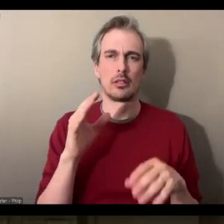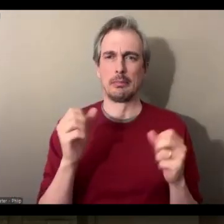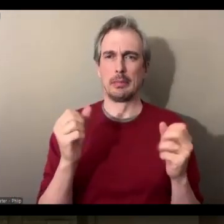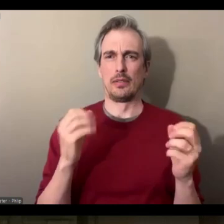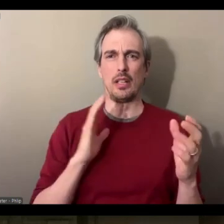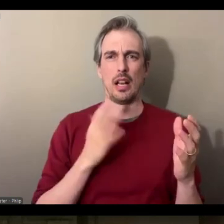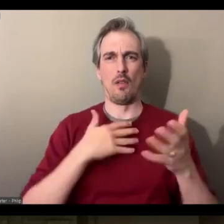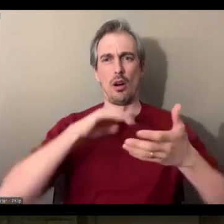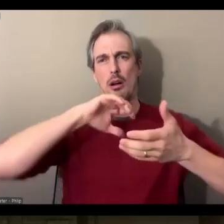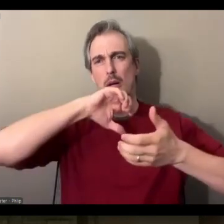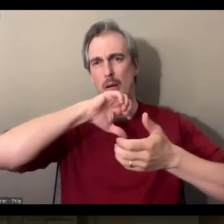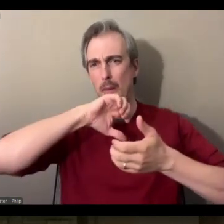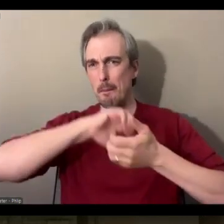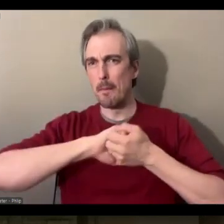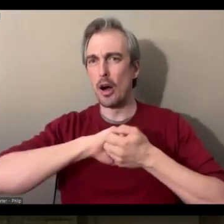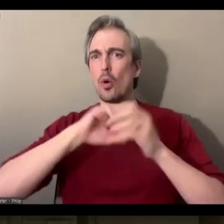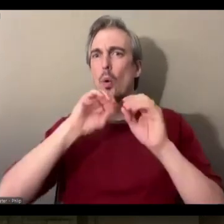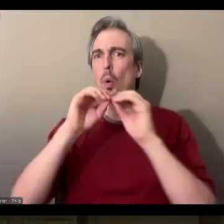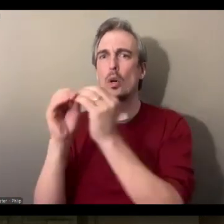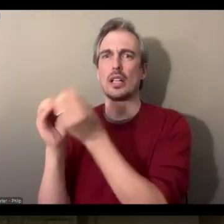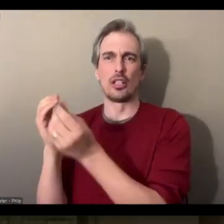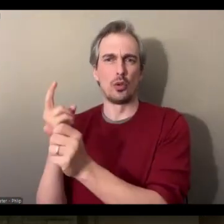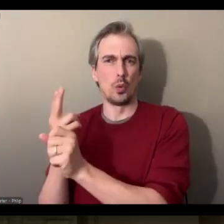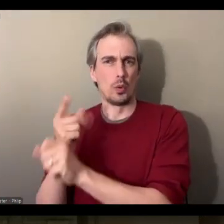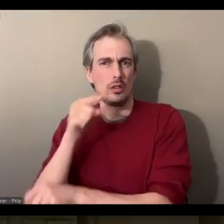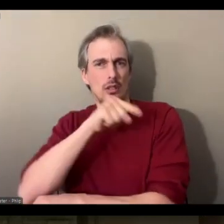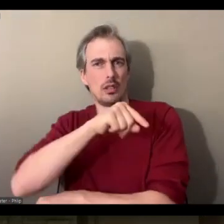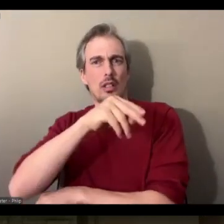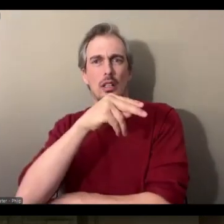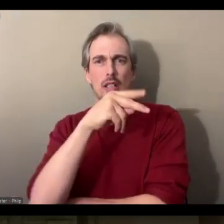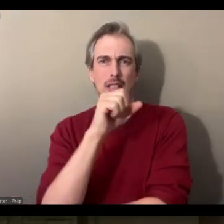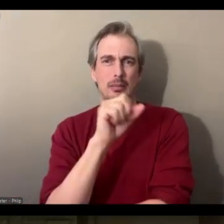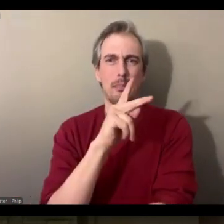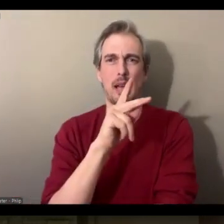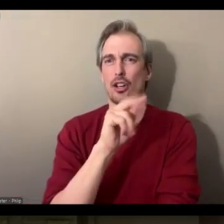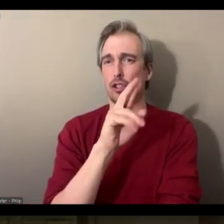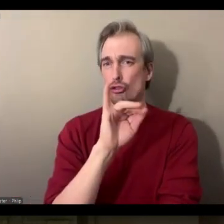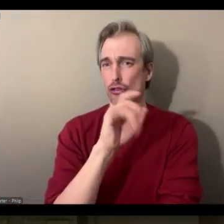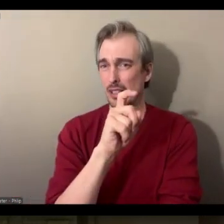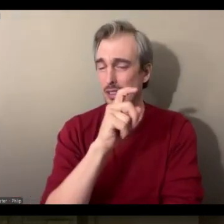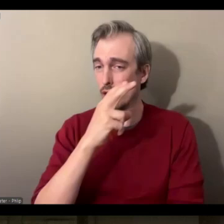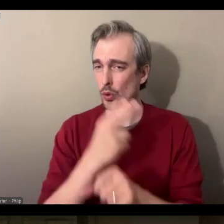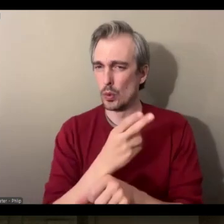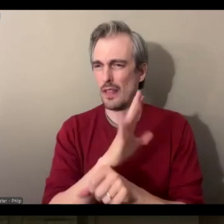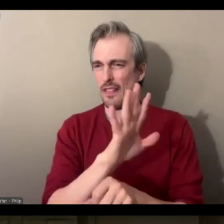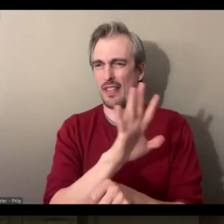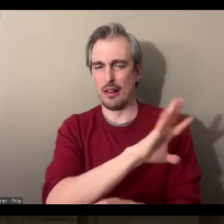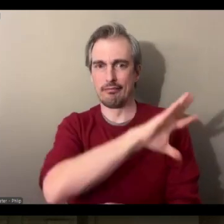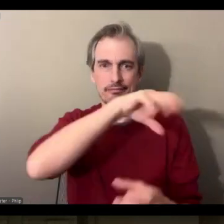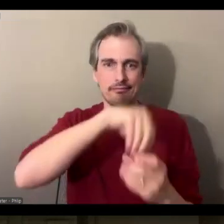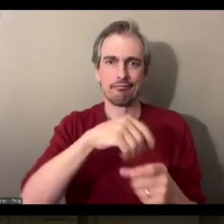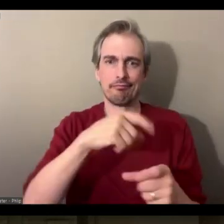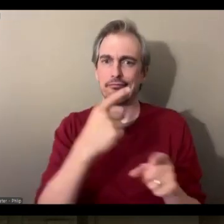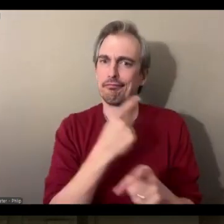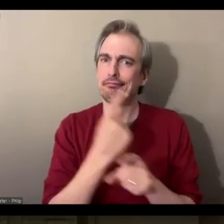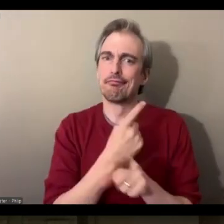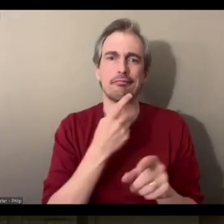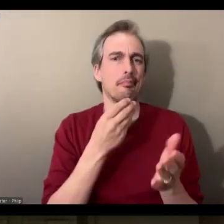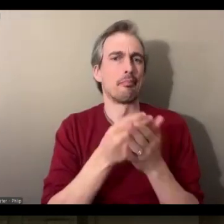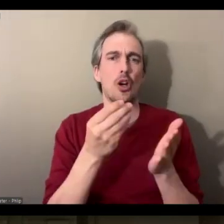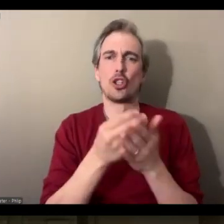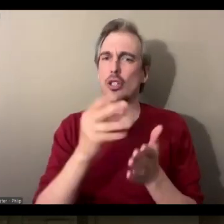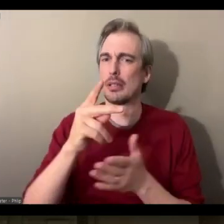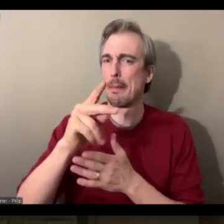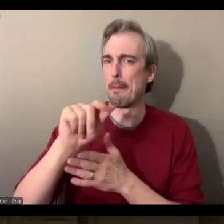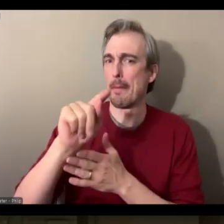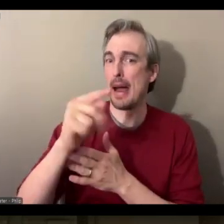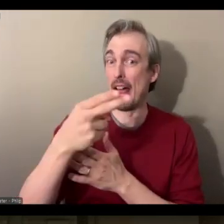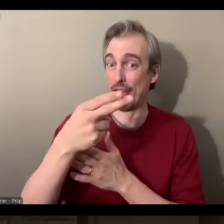use their built-in purchase path and they make do completely fine. But we made a decision early on